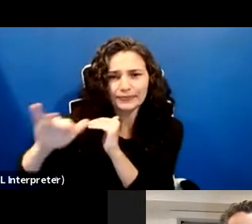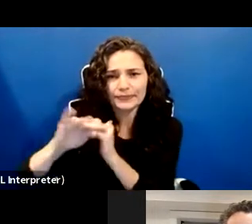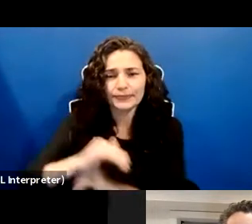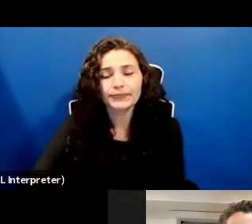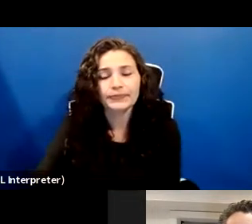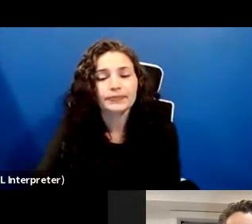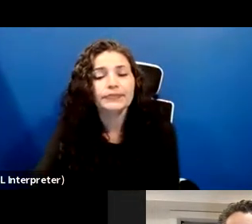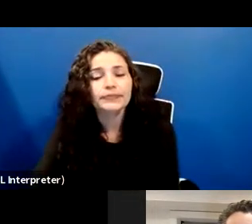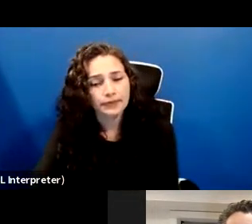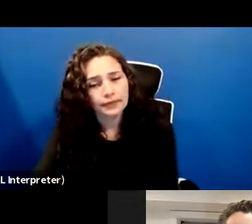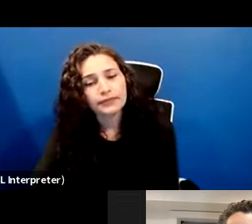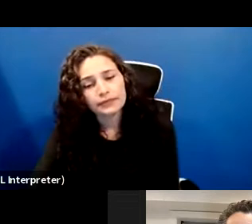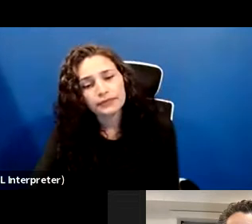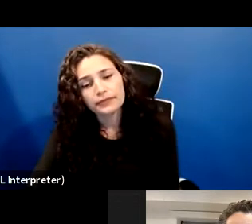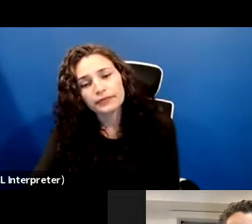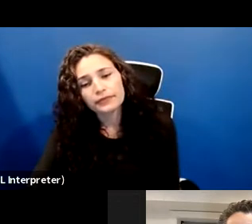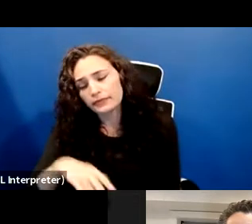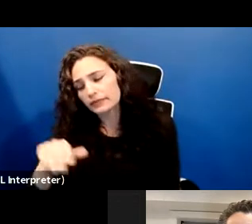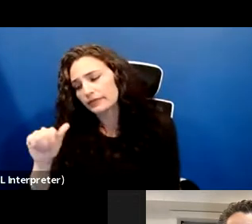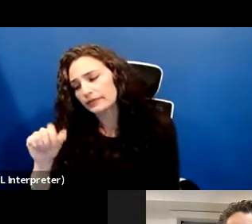Yeah, well, you know, the trying,